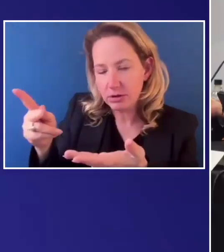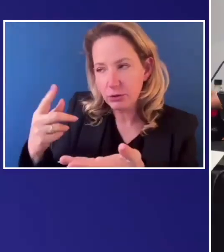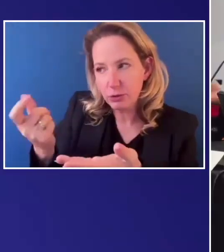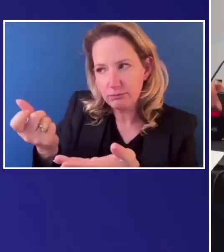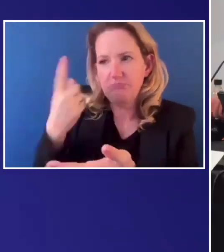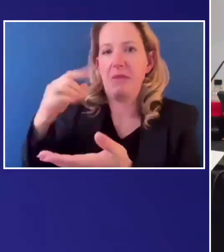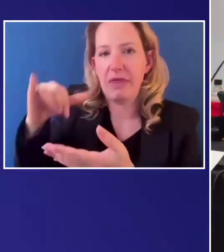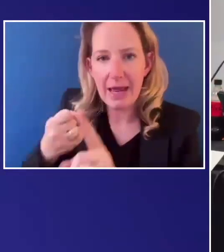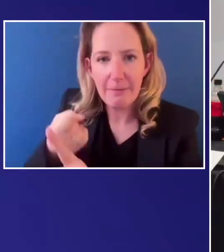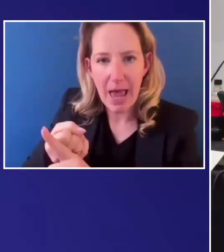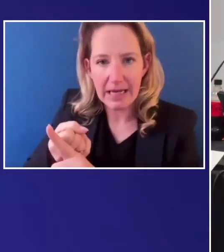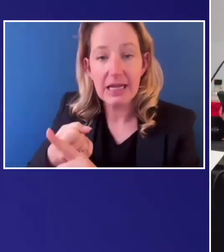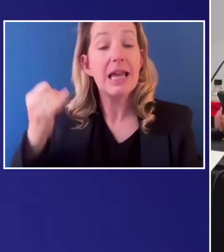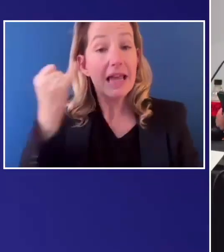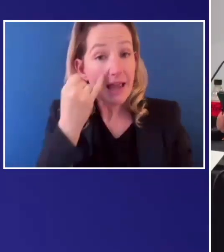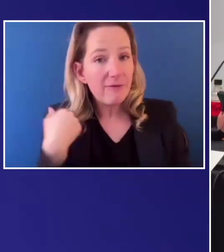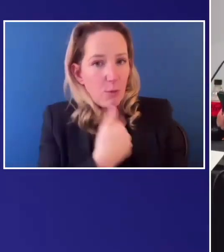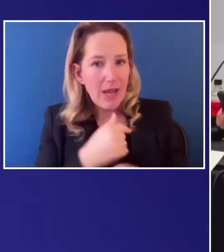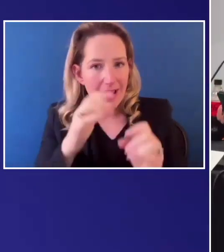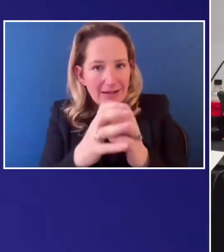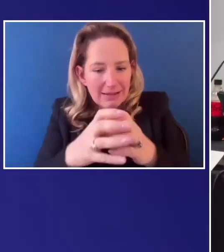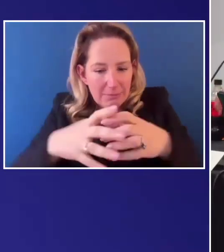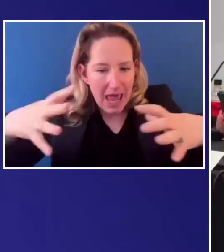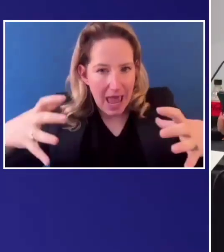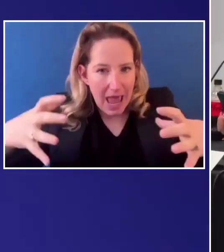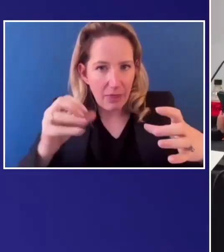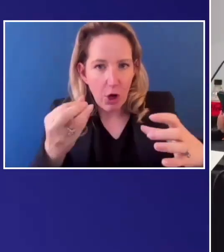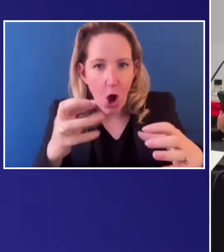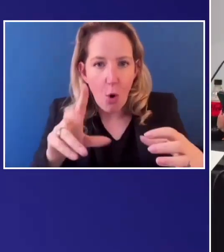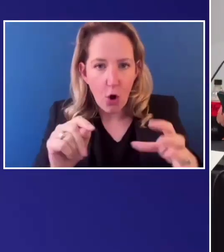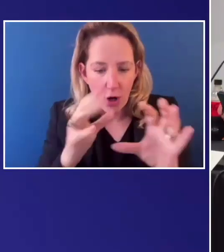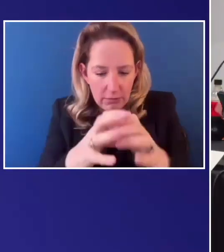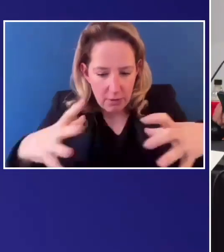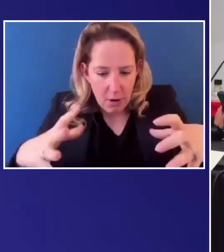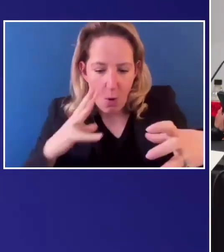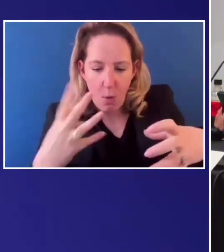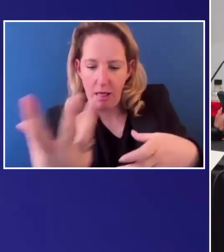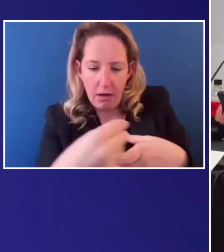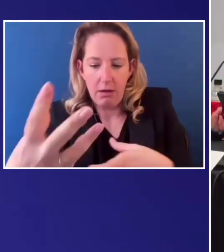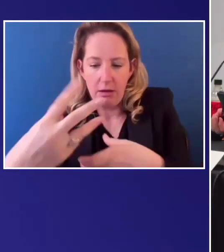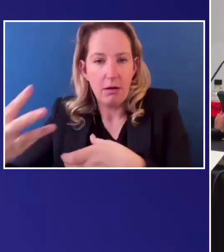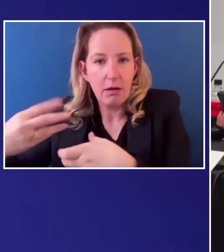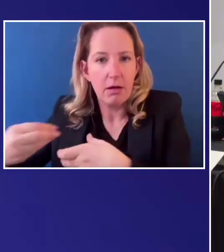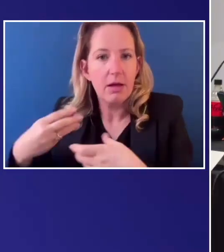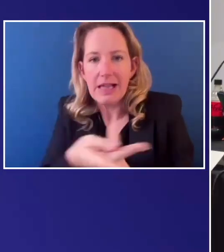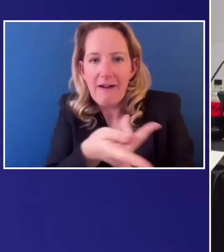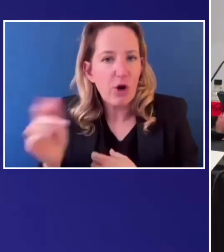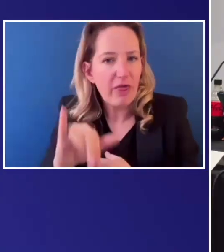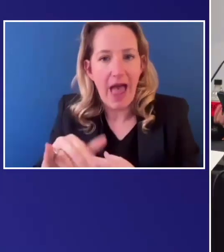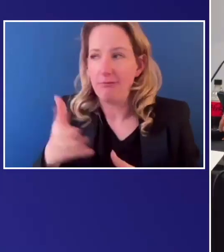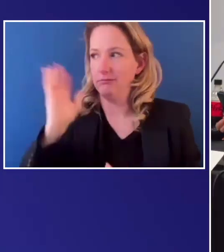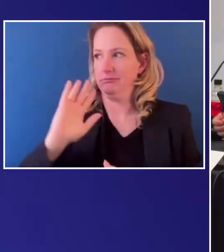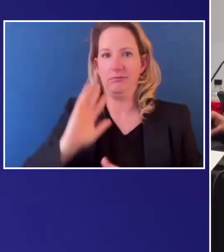we're going to capture a lot of those that we didn't have data on. And that could change -- significantly change the failure rates and the impact of the rule.